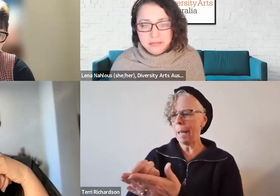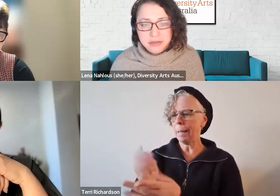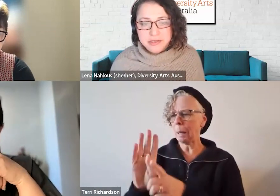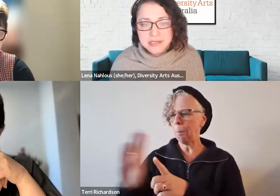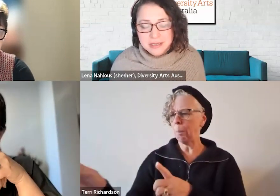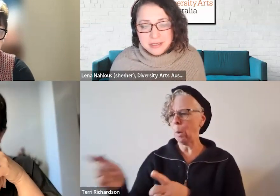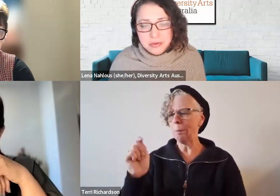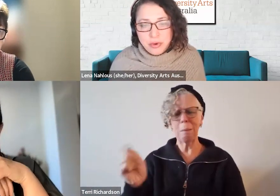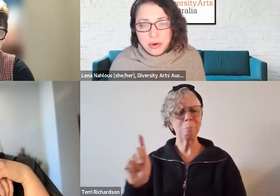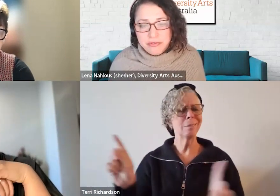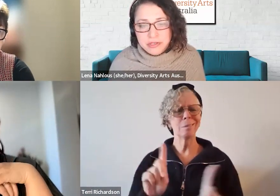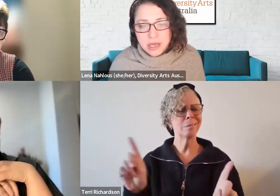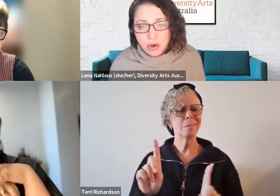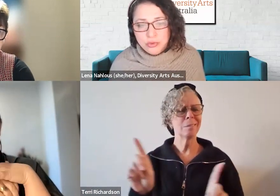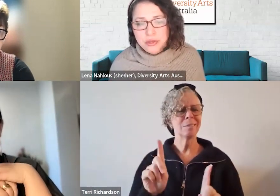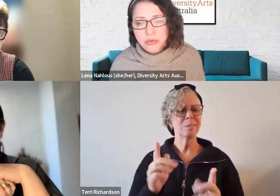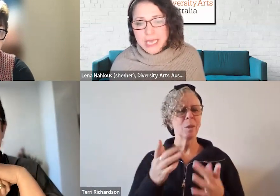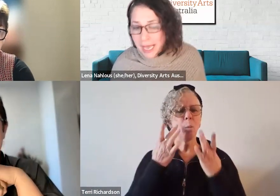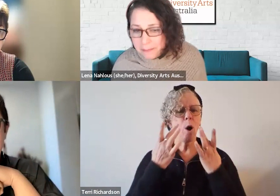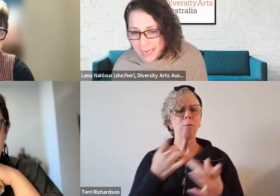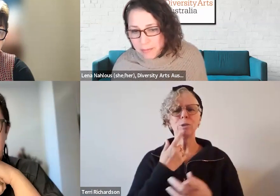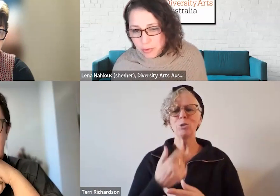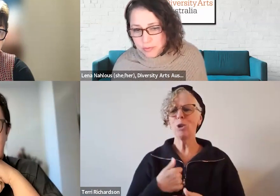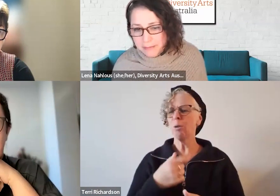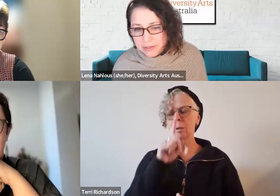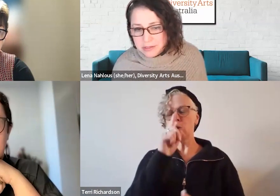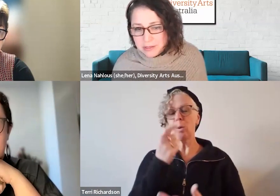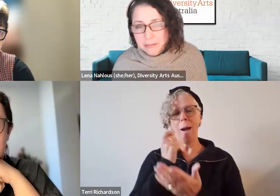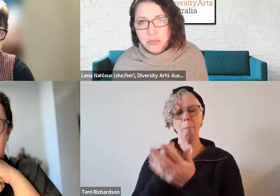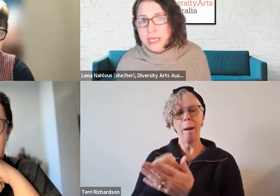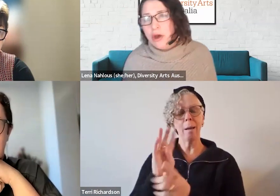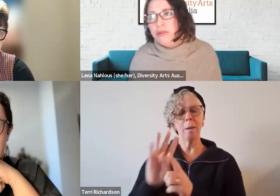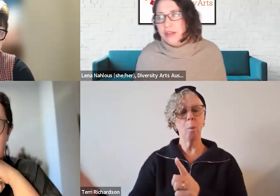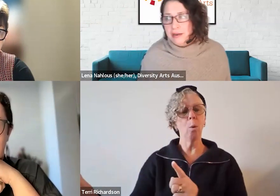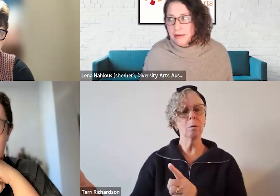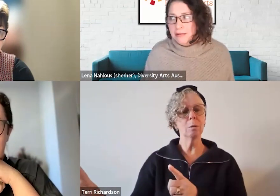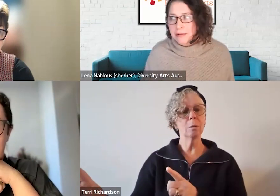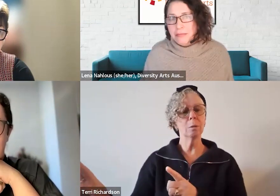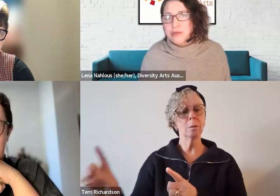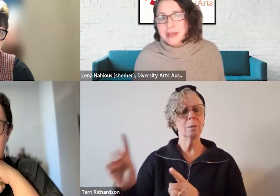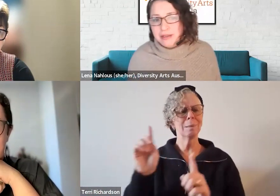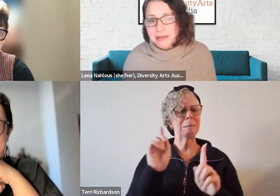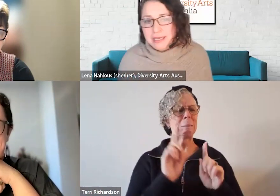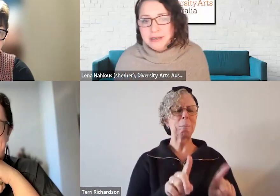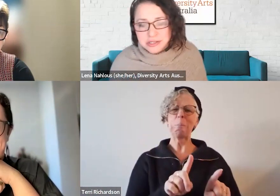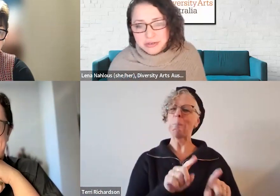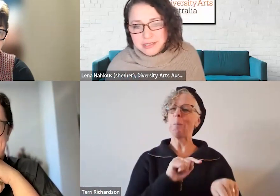Because we're often told that we can't pay our board members, but we know that in most other industries,